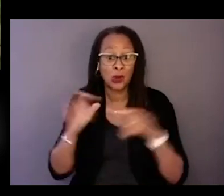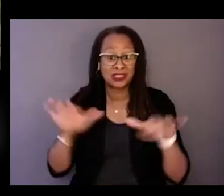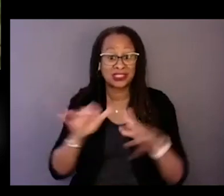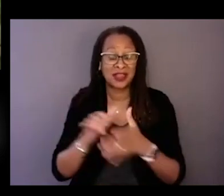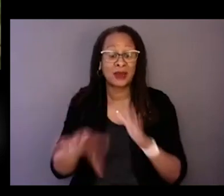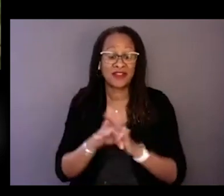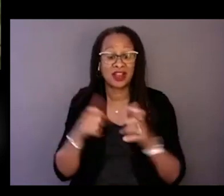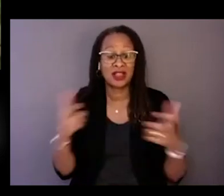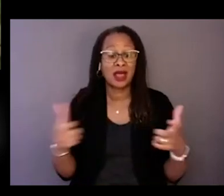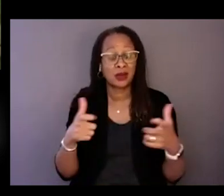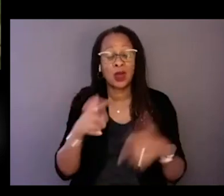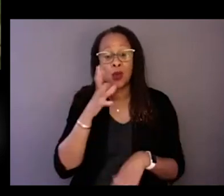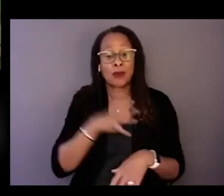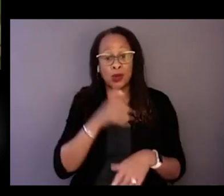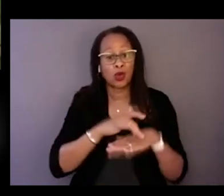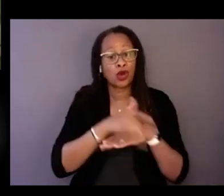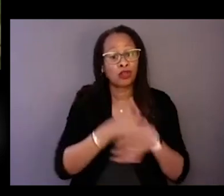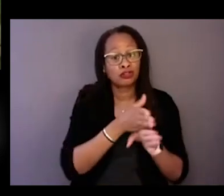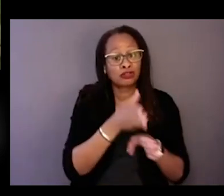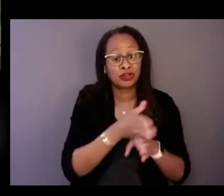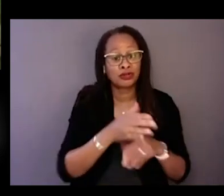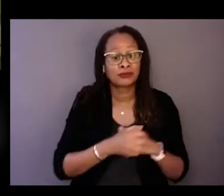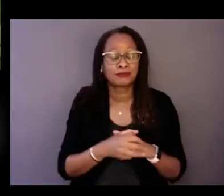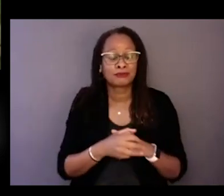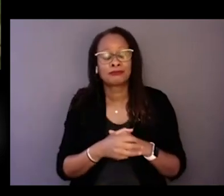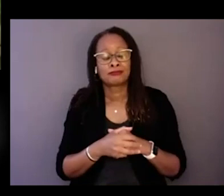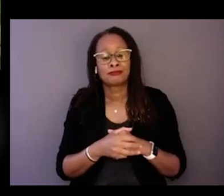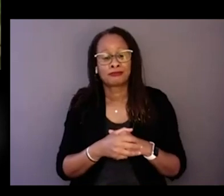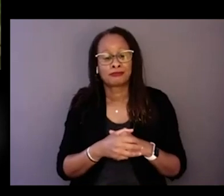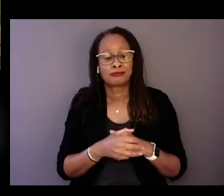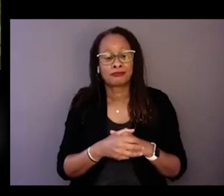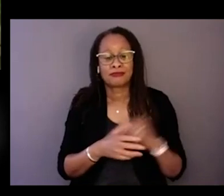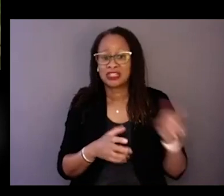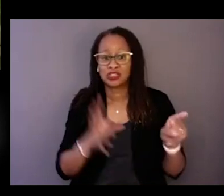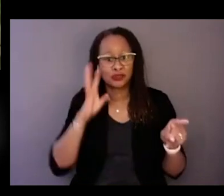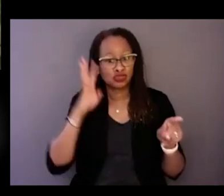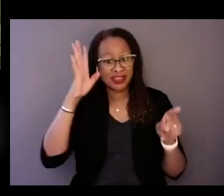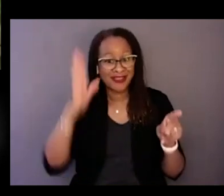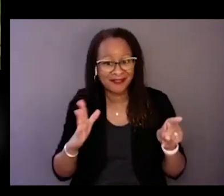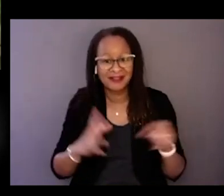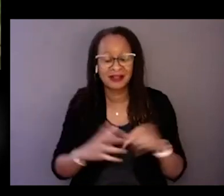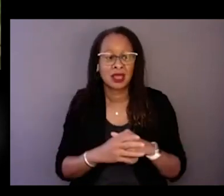from early in her career who said she was creative. She was a really good businesswoman,